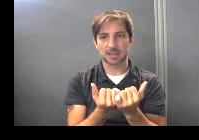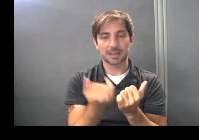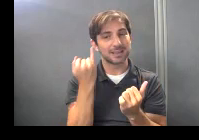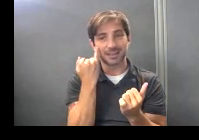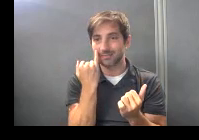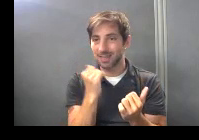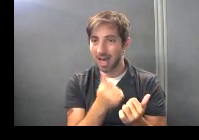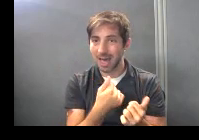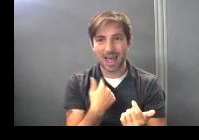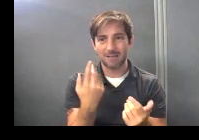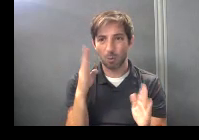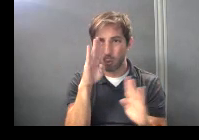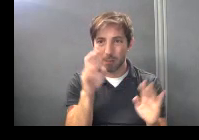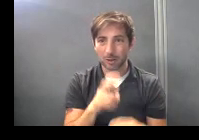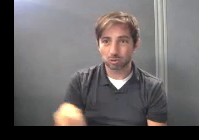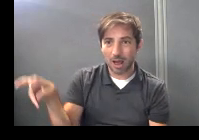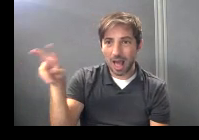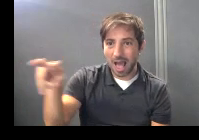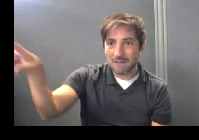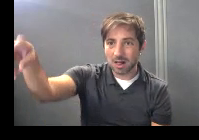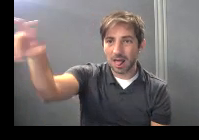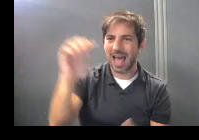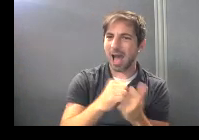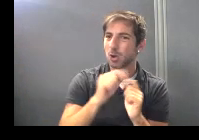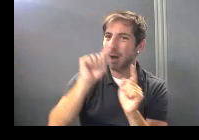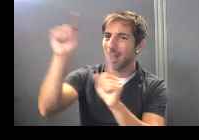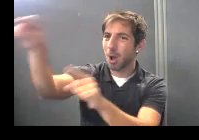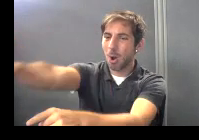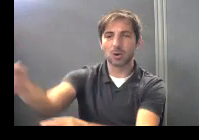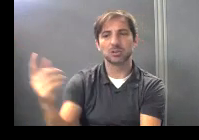TO THE EVENTS. IT'S BEEN OPENING FOR A LOT OF PEOPLE.